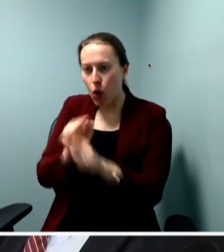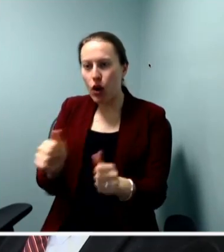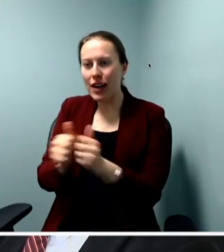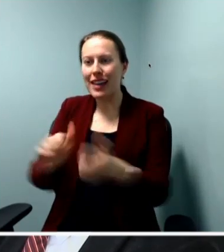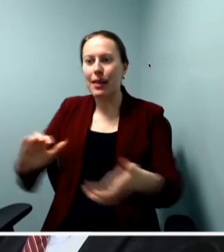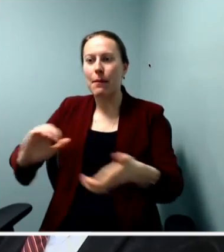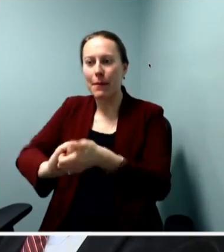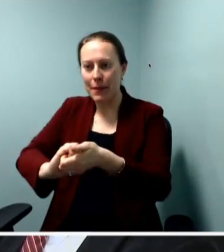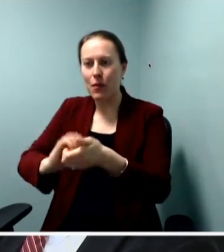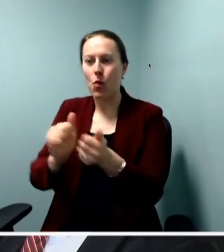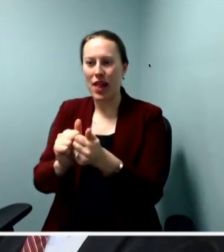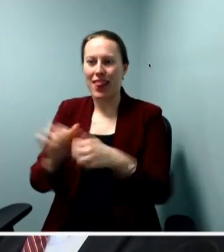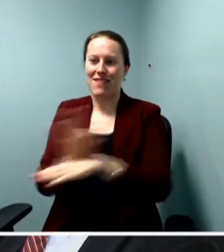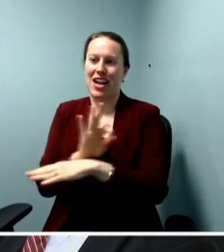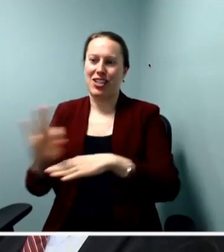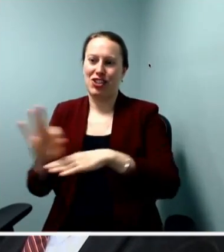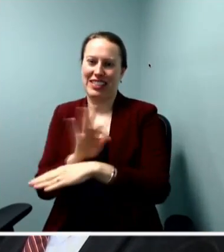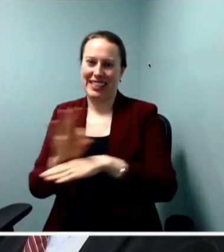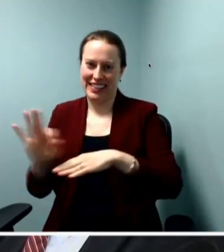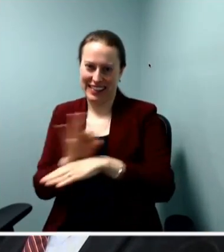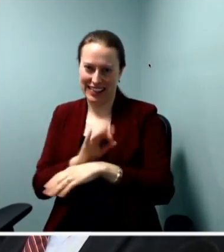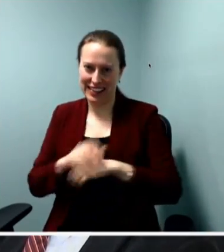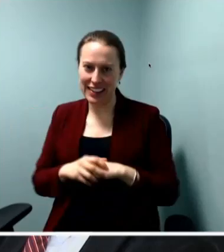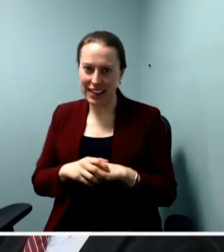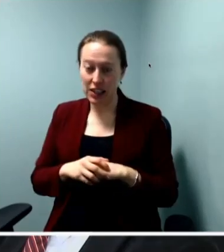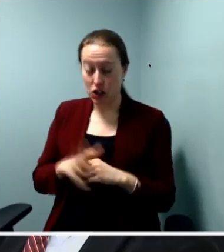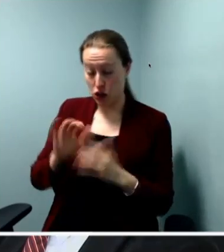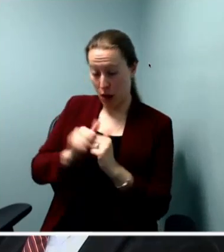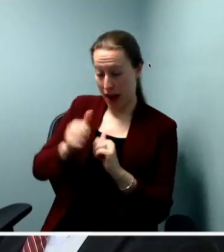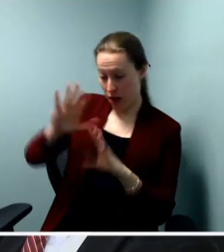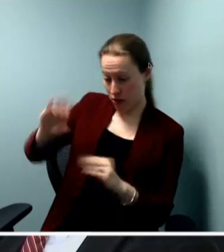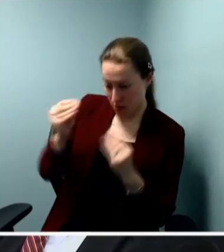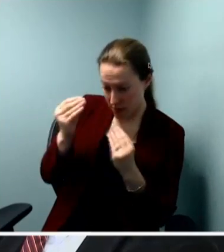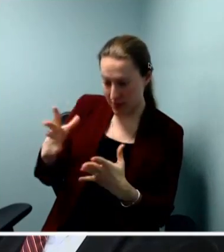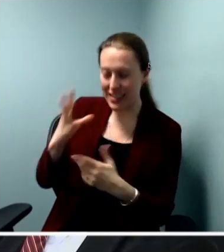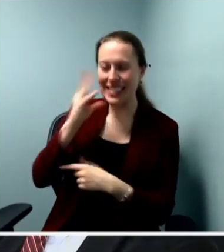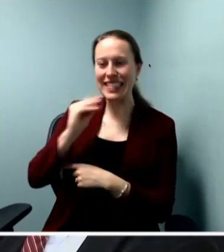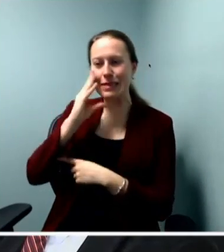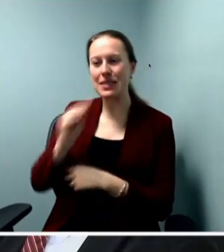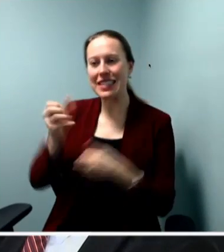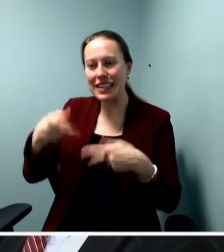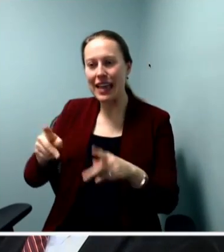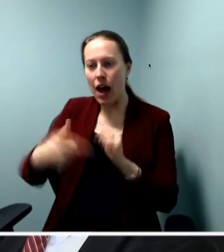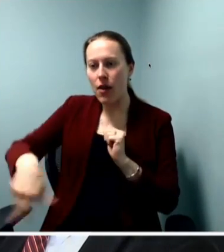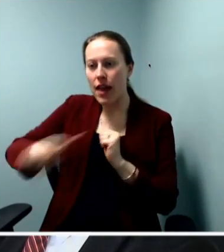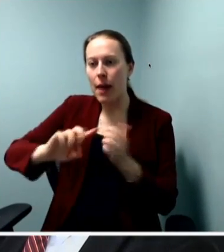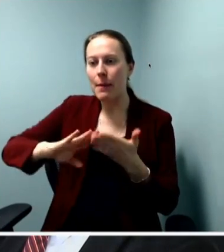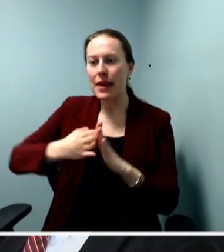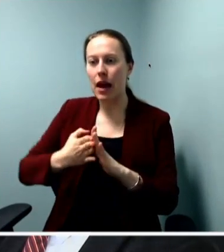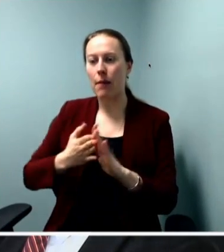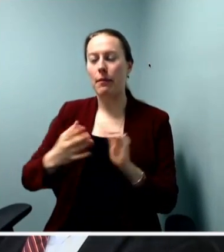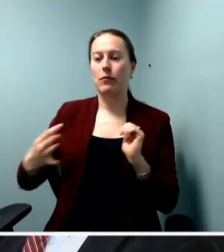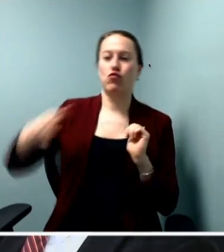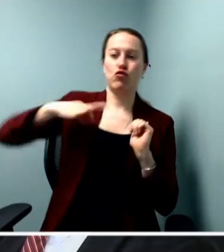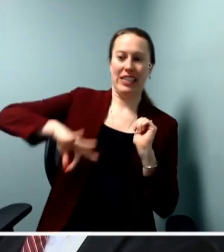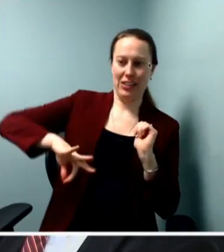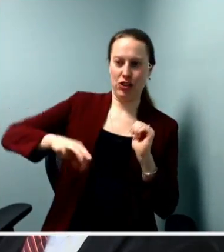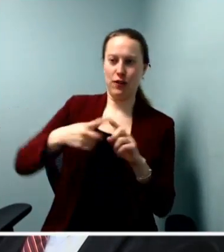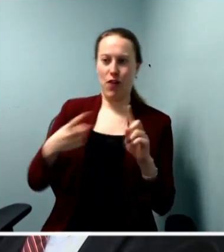And then from there, how do you provide experiences that allow them to become rich by the art form. So, how does that happen?